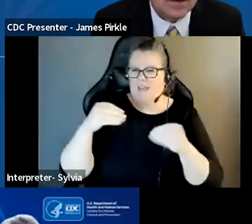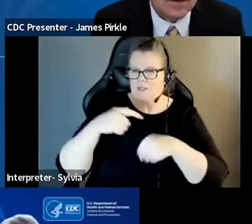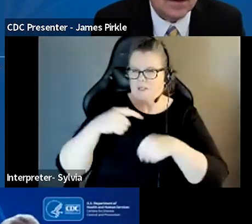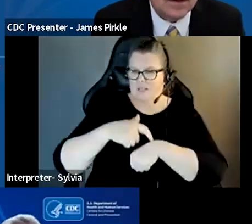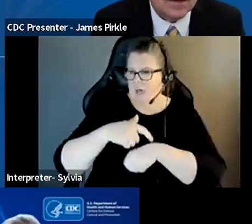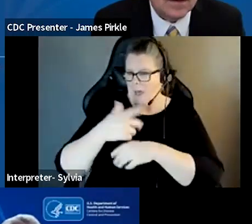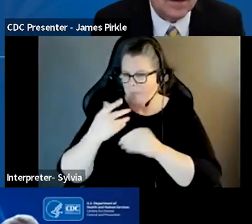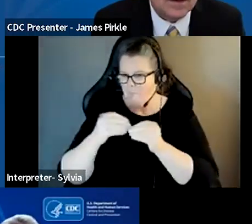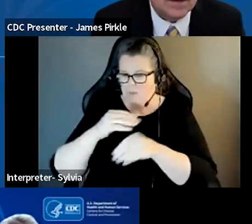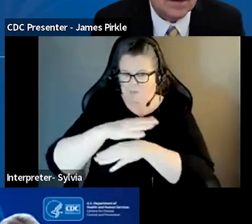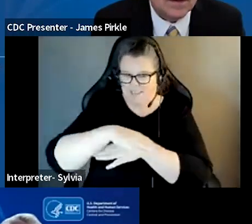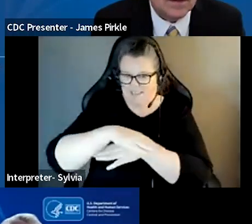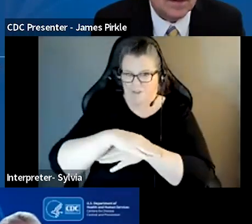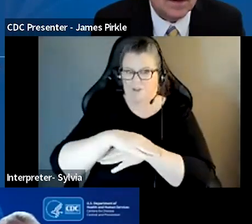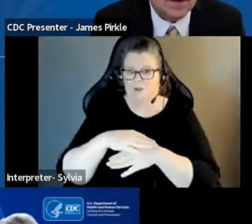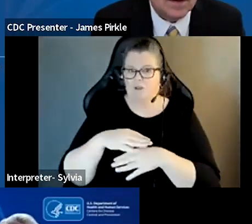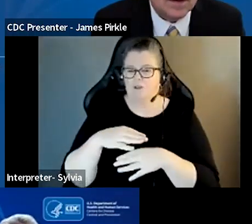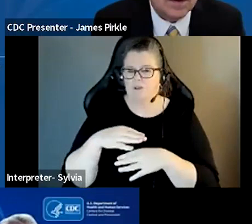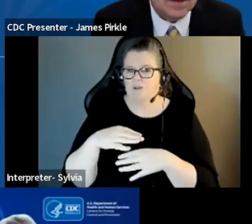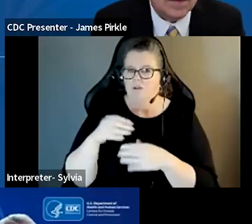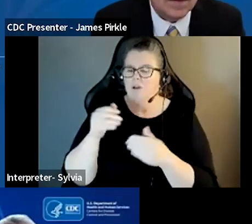and get these few questions. Josh.